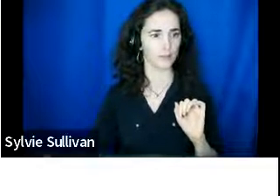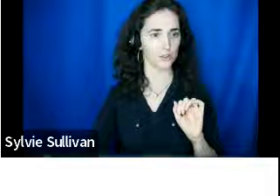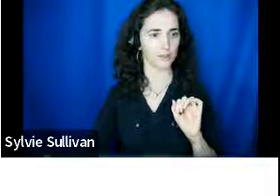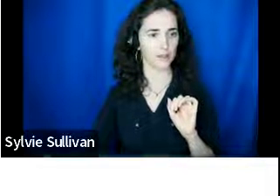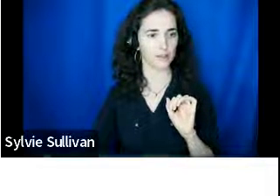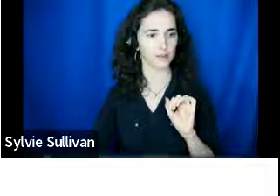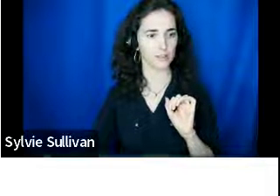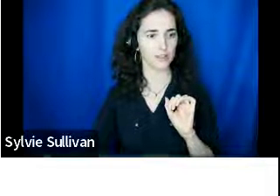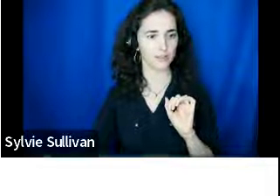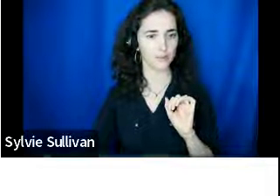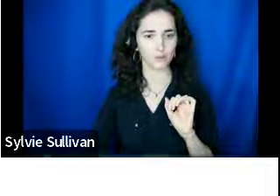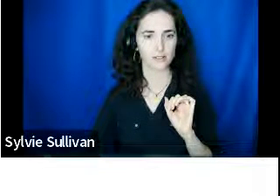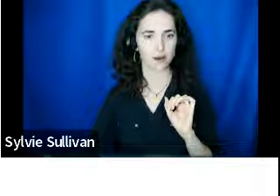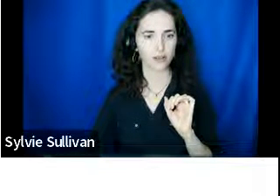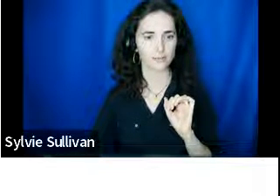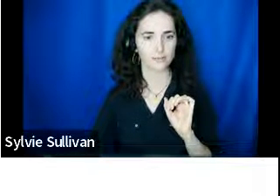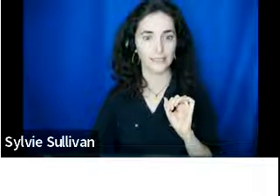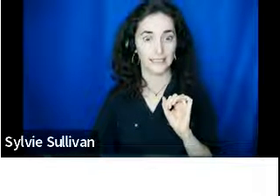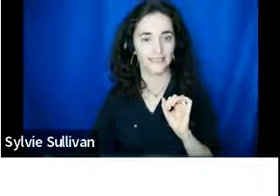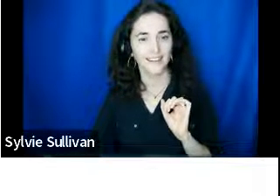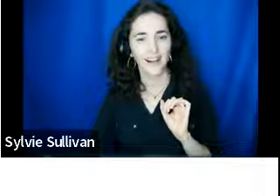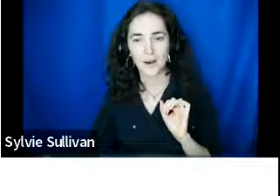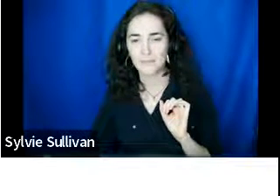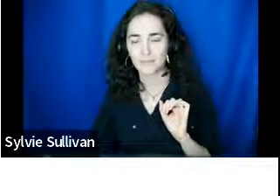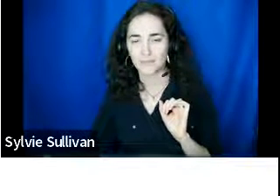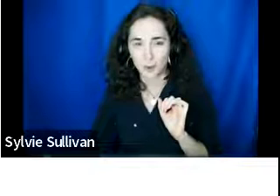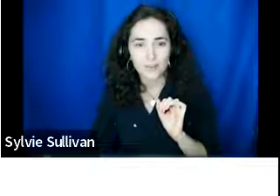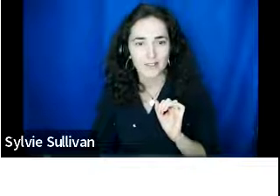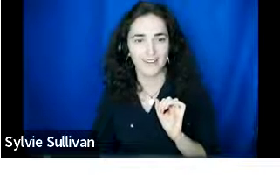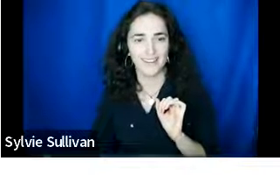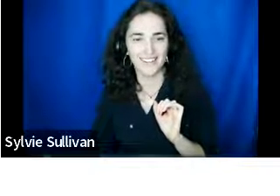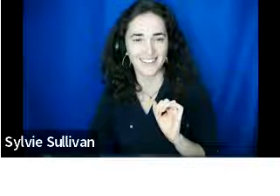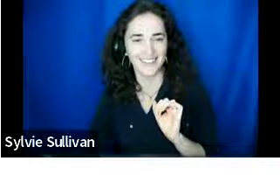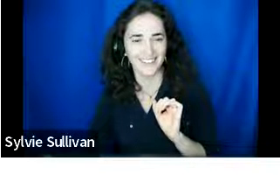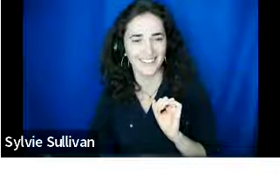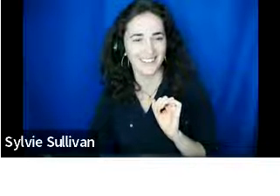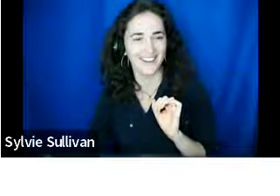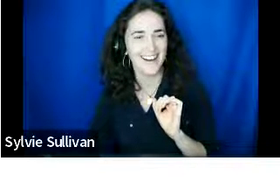Oh, my goodness, we have about almost 60 people, that's awesome. I'm nervous now.